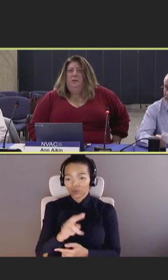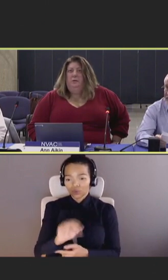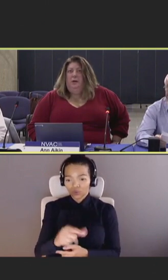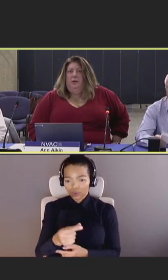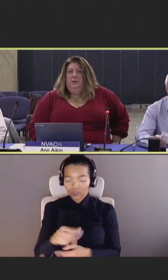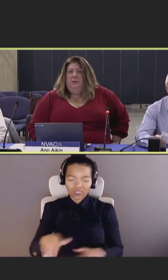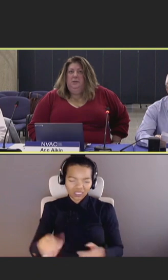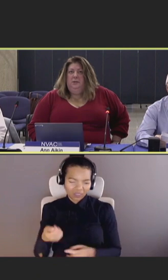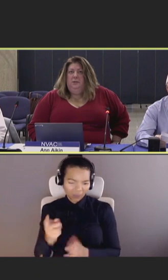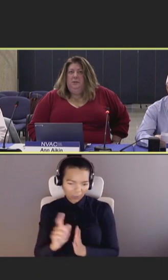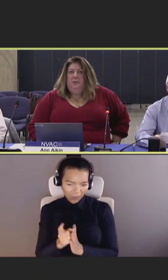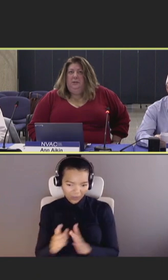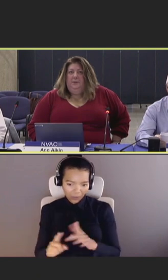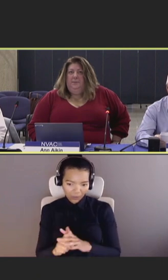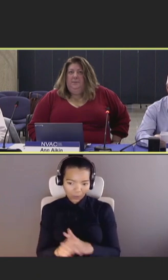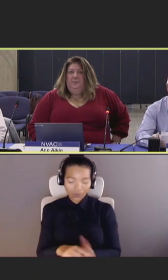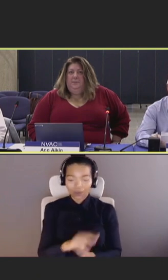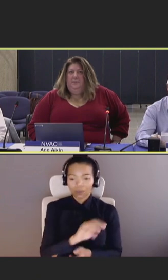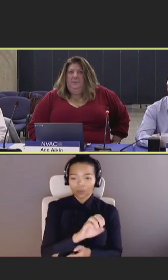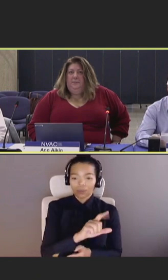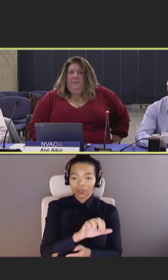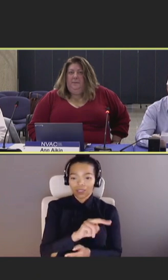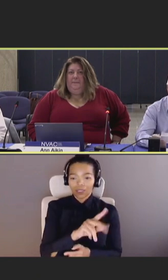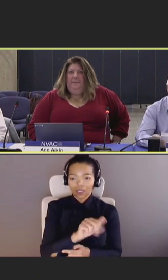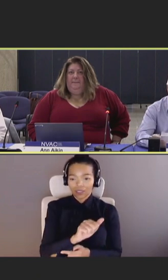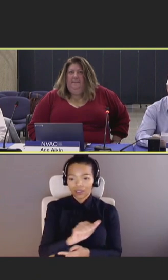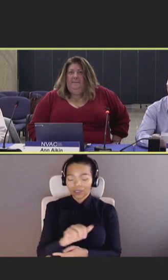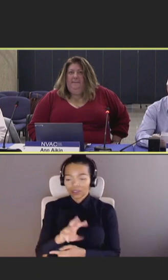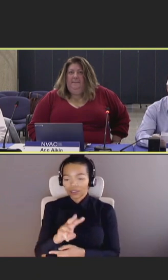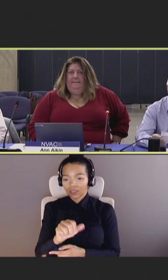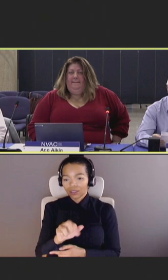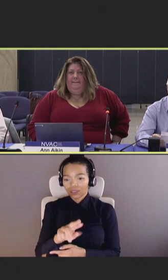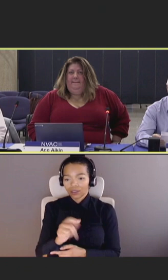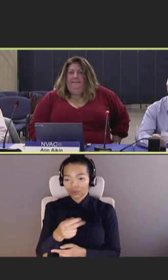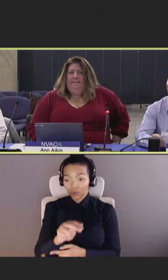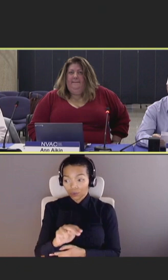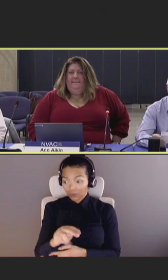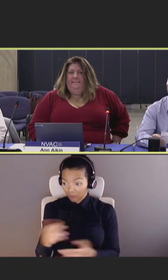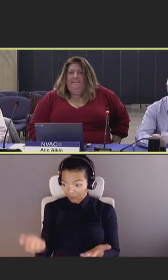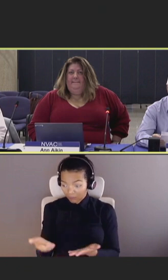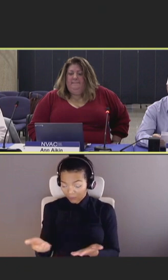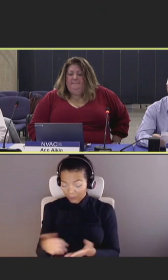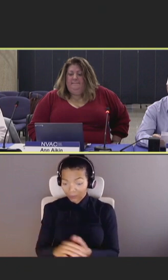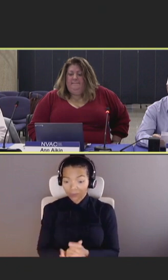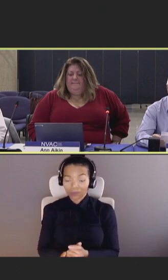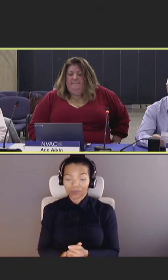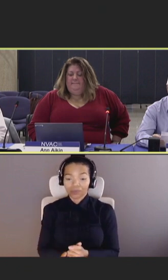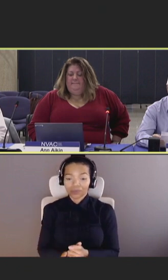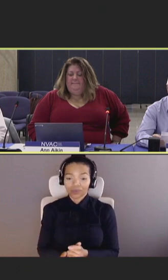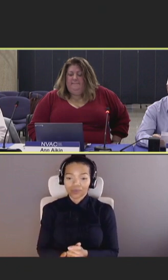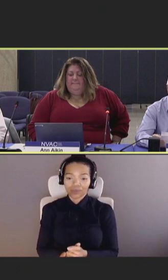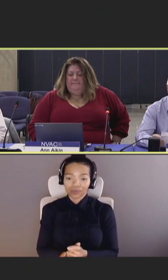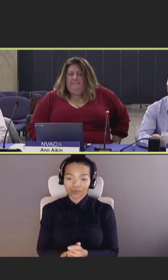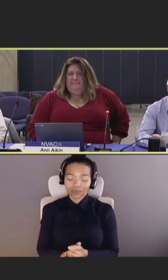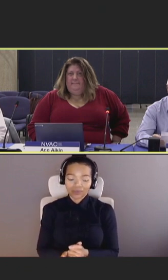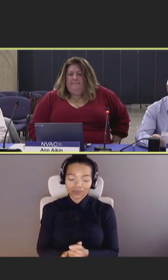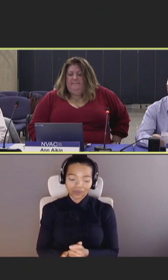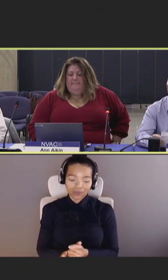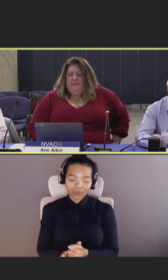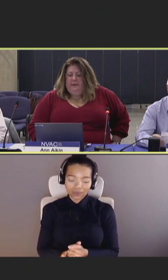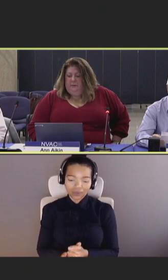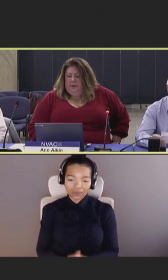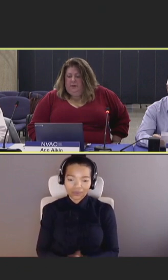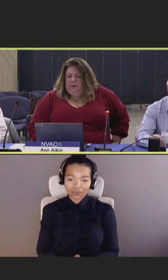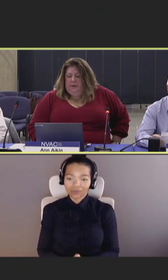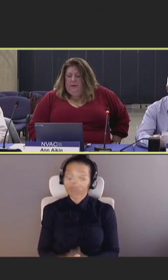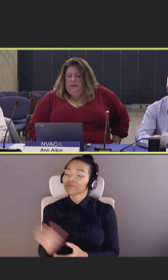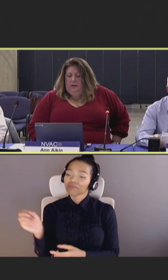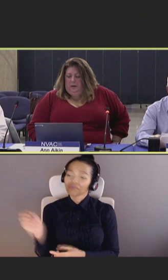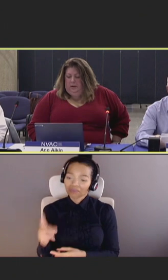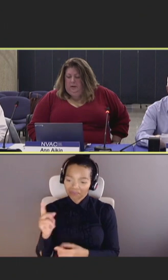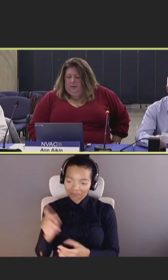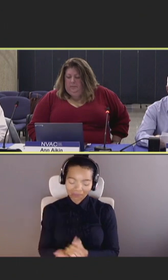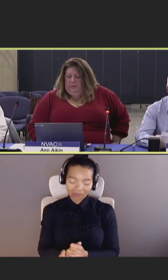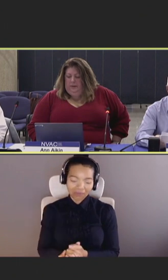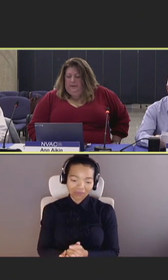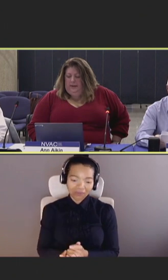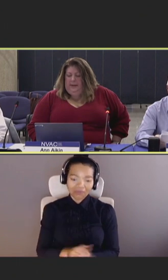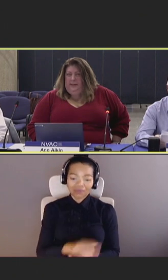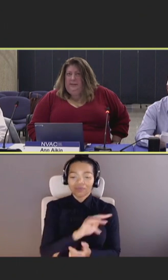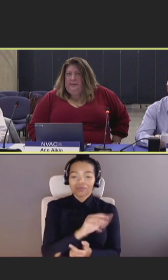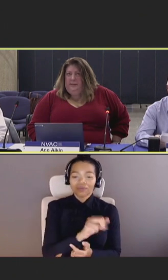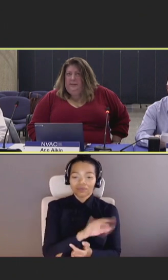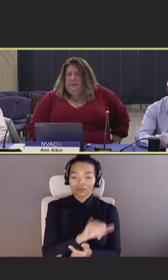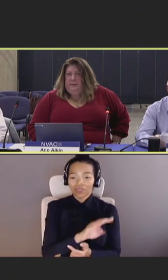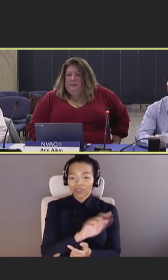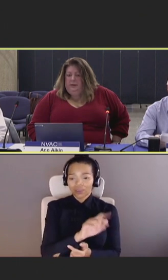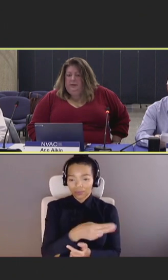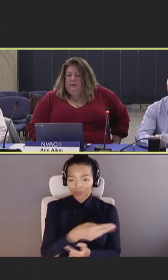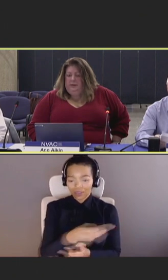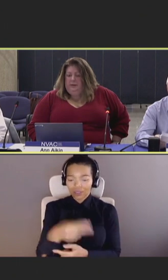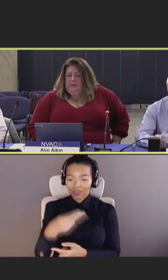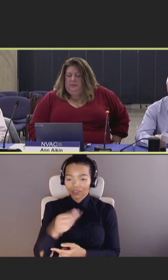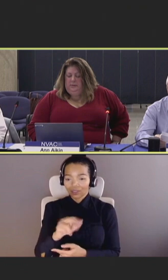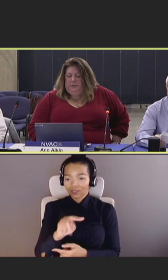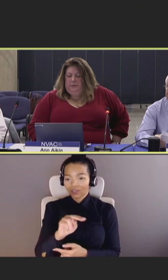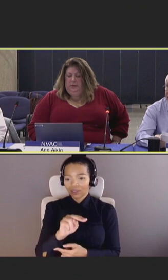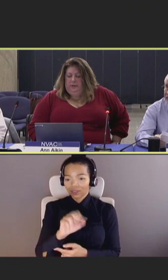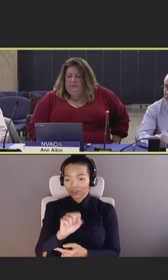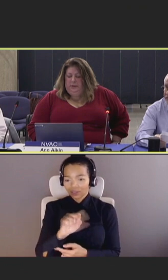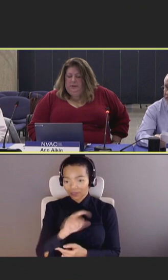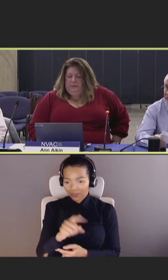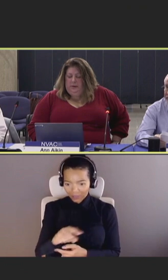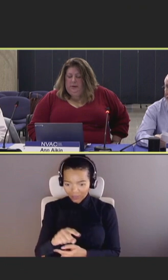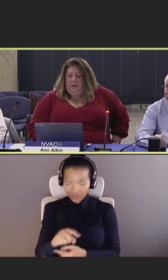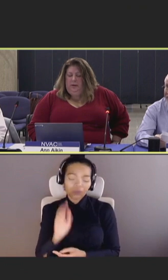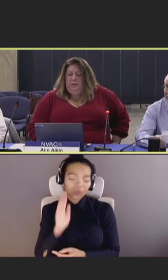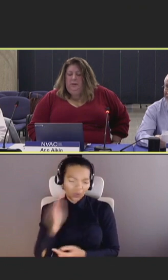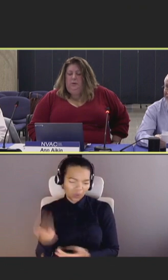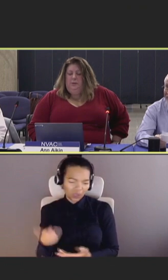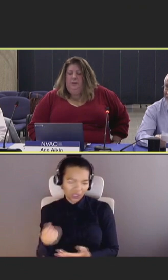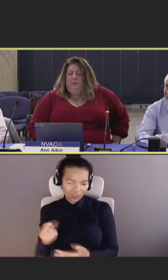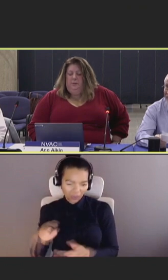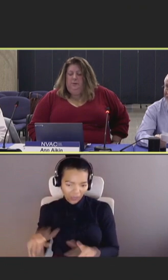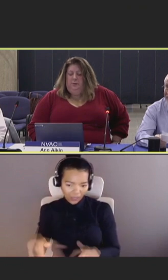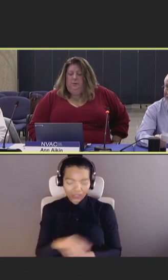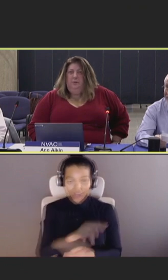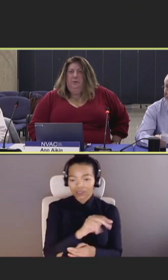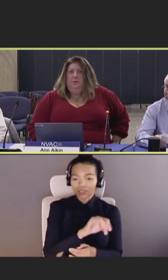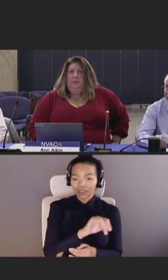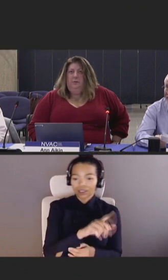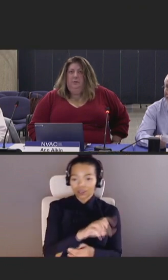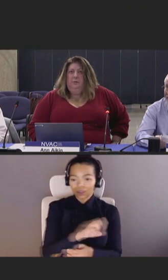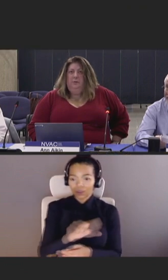on? Okay. Mary Beth Hance. I think she's going to be running a little bit late as well. Nicole Hsu.